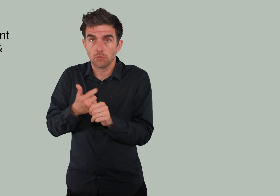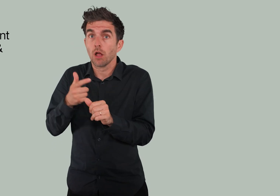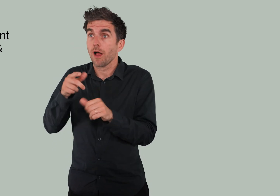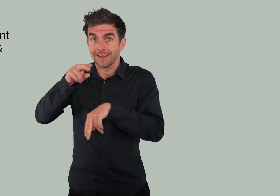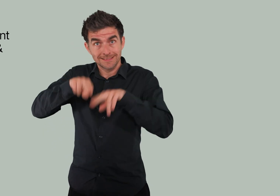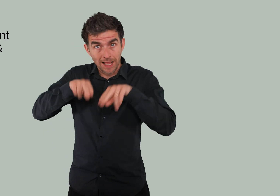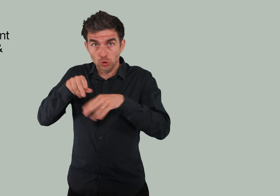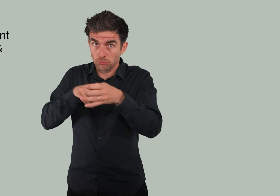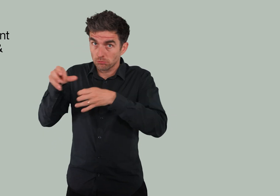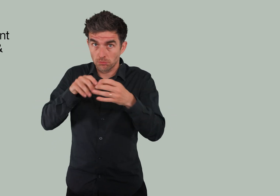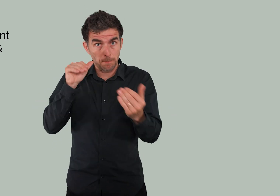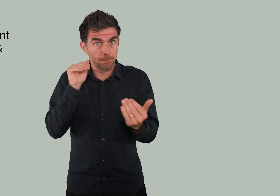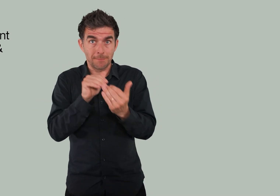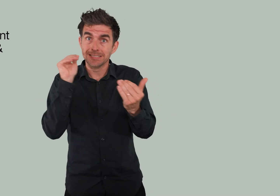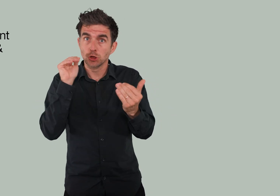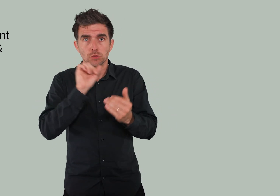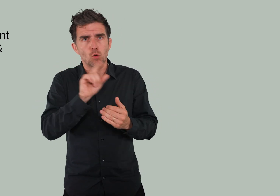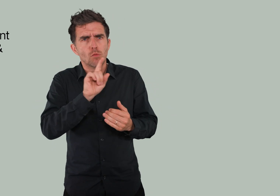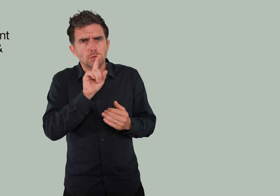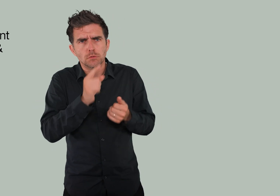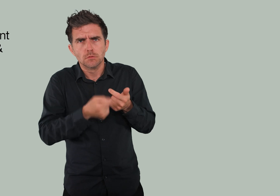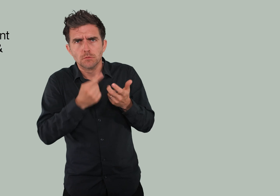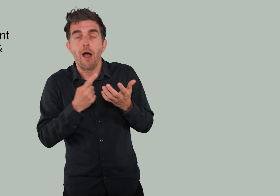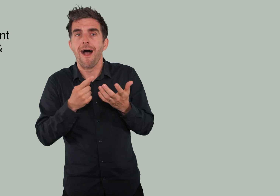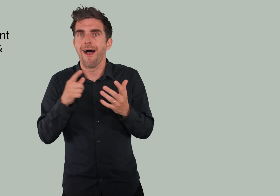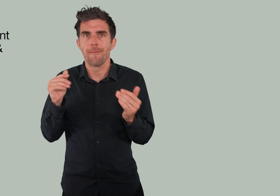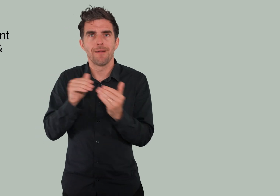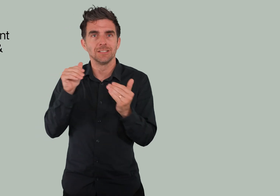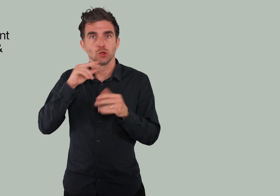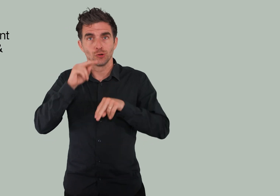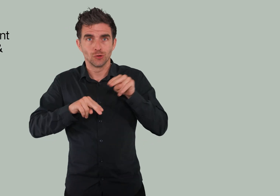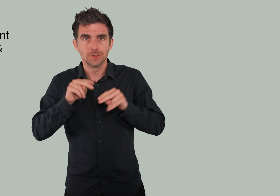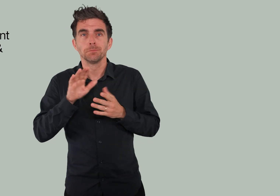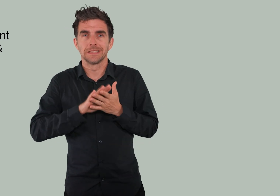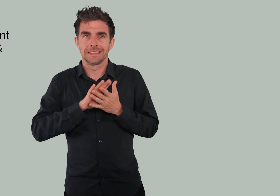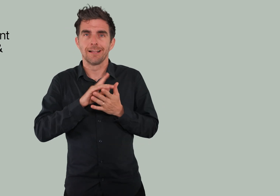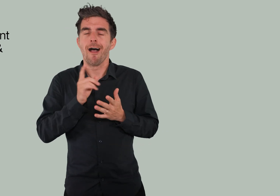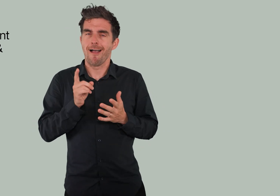where assessors were “matched” to their condition, highlighting that it made them feel